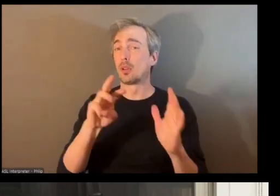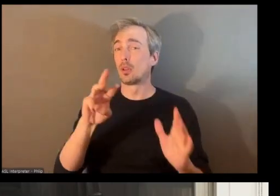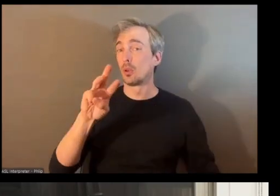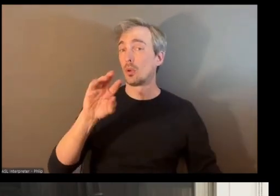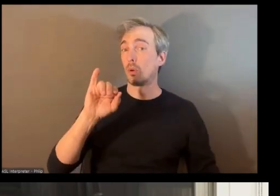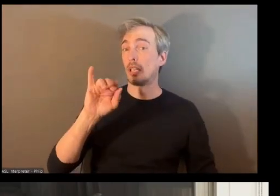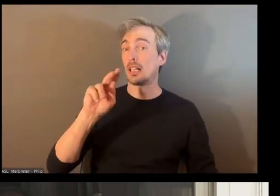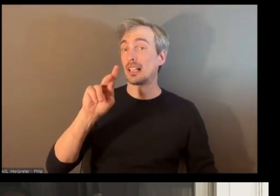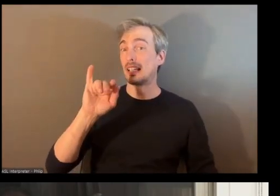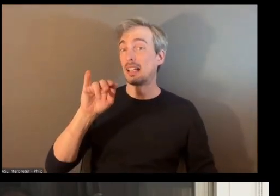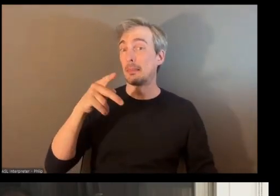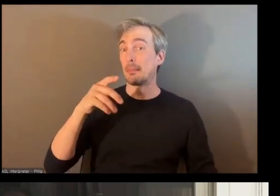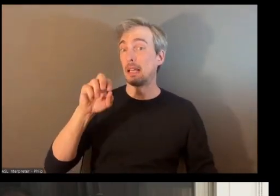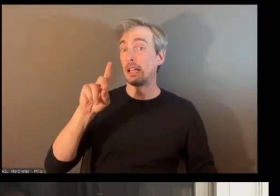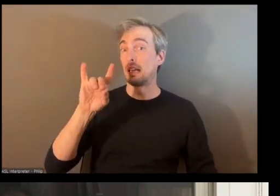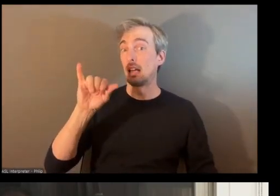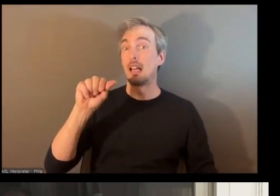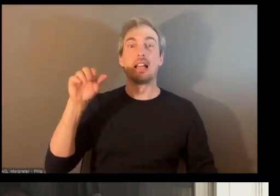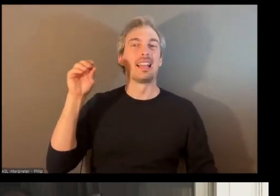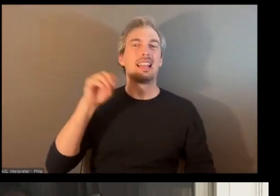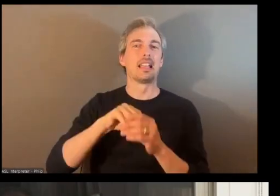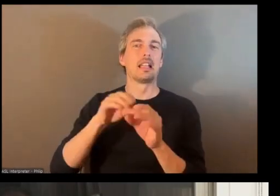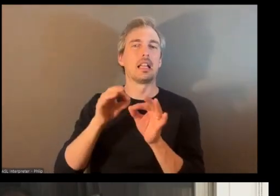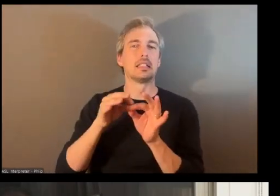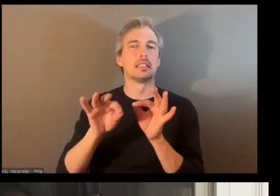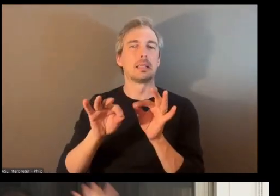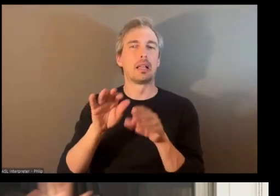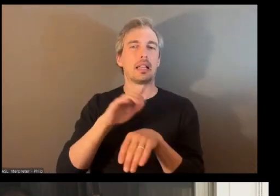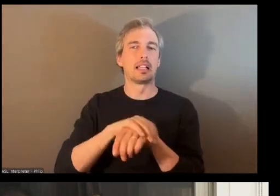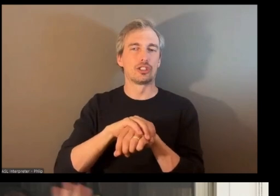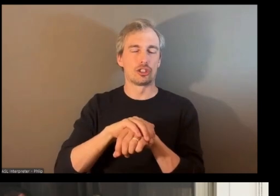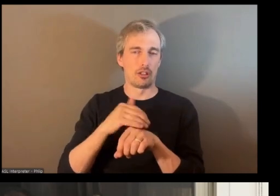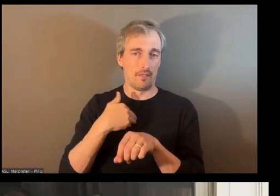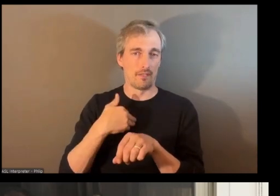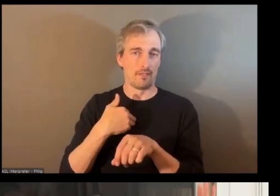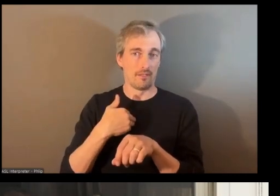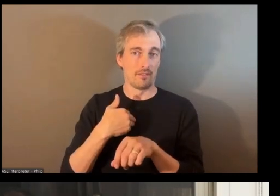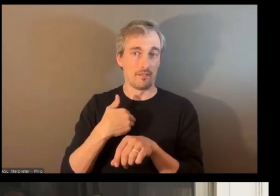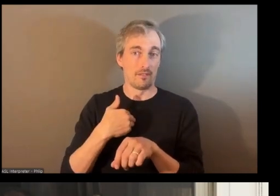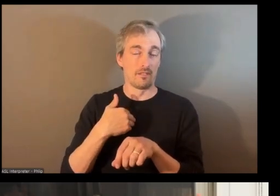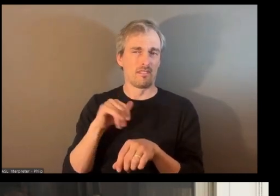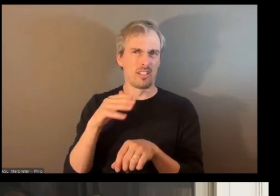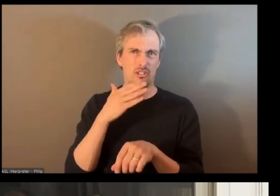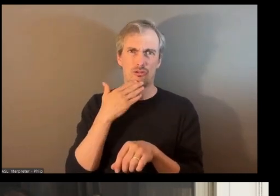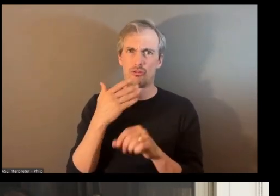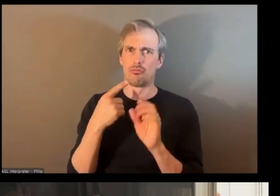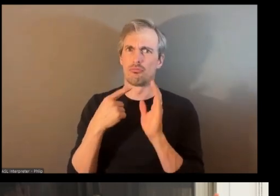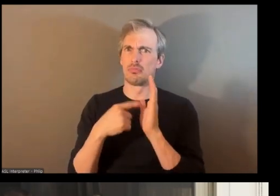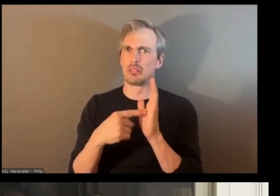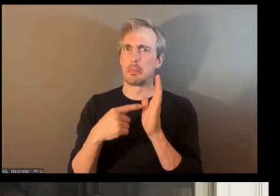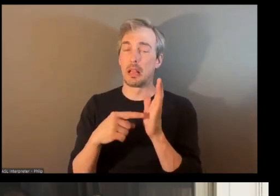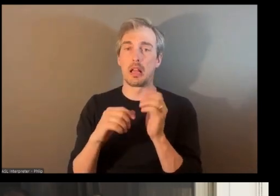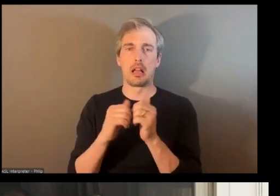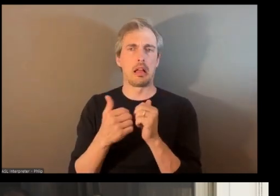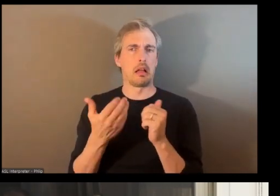Right? So that's also such a good example of the complex situation. Also using the basic information with basic words.